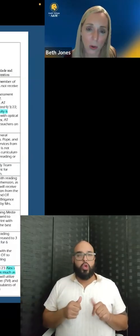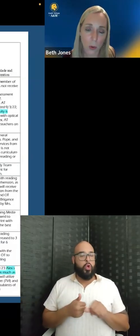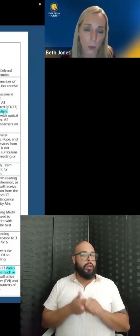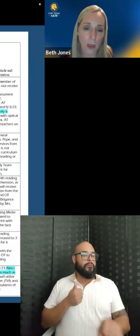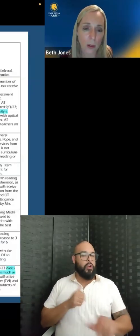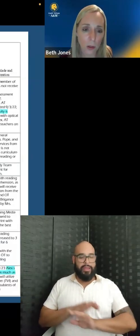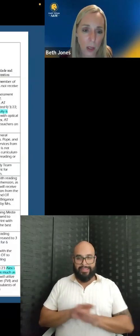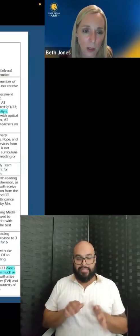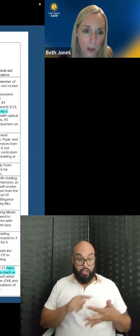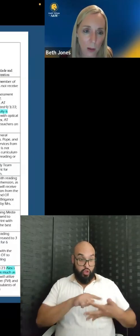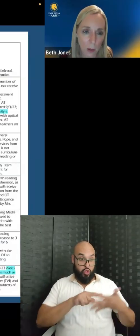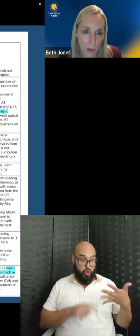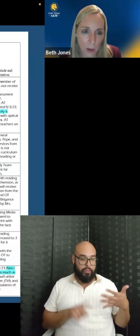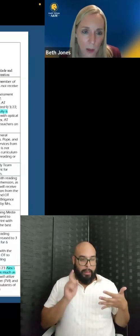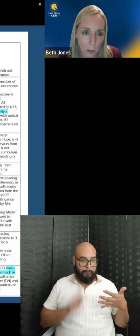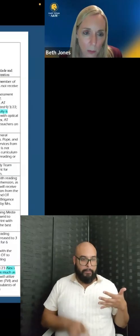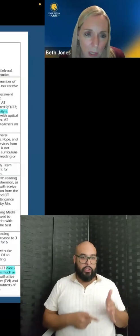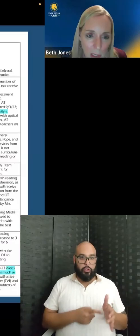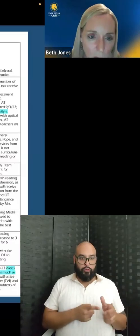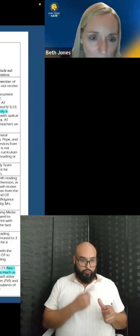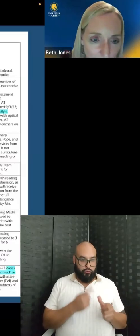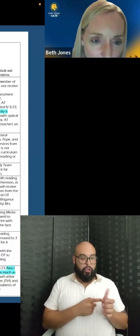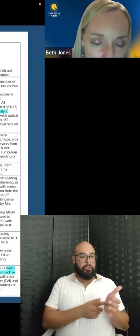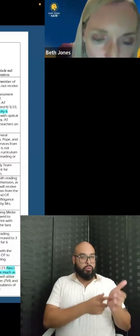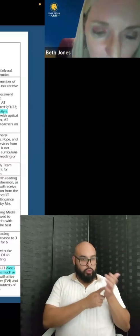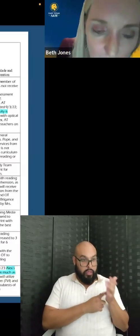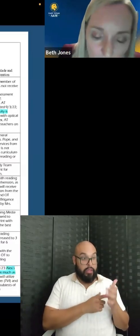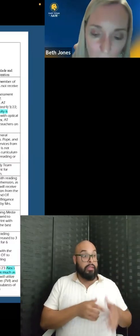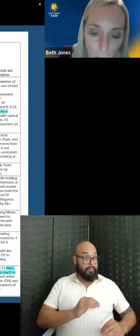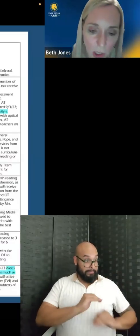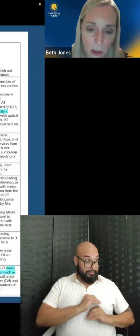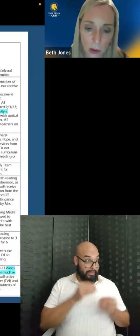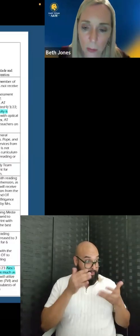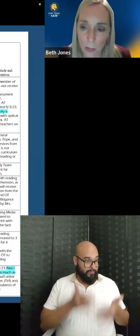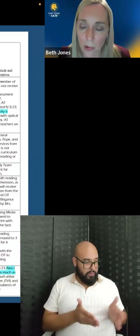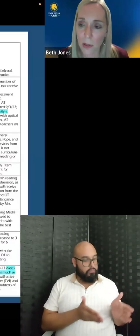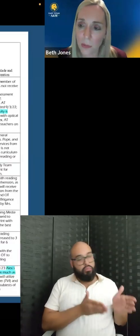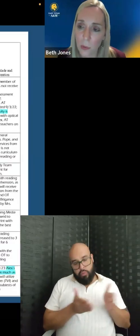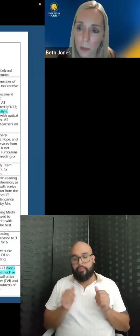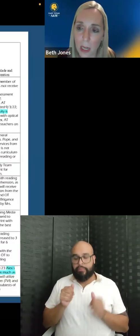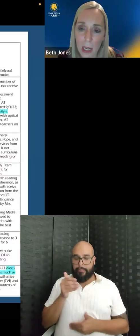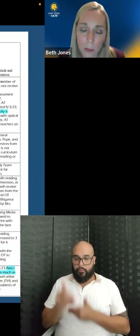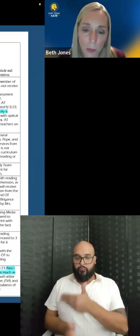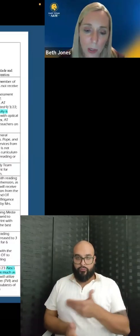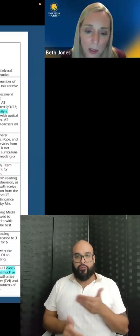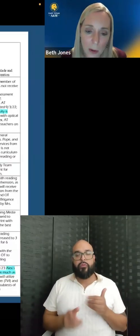And so those are the things that are listed under the preliminary questions on this form that I came up with.